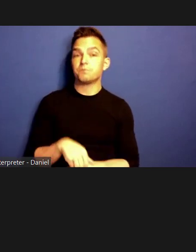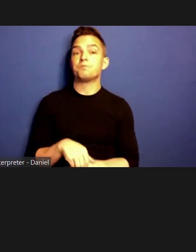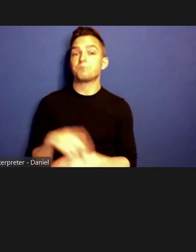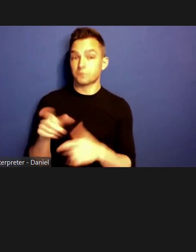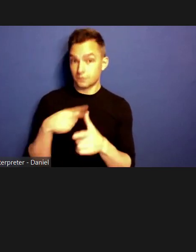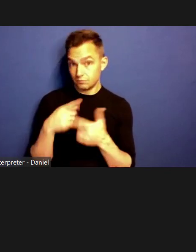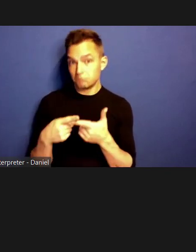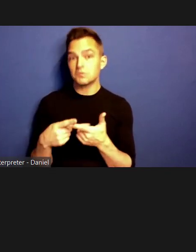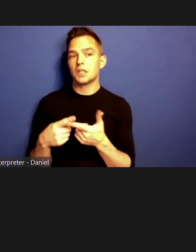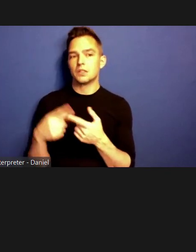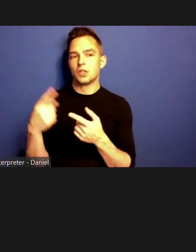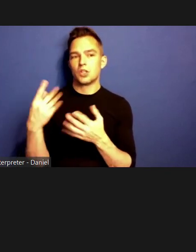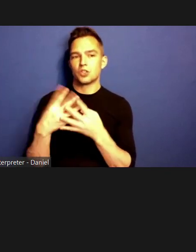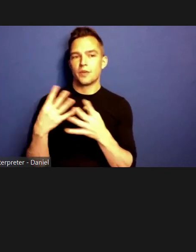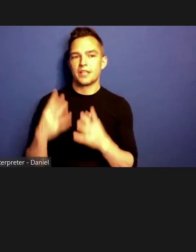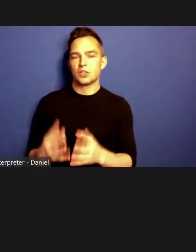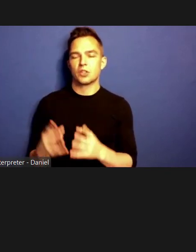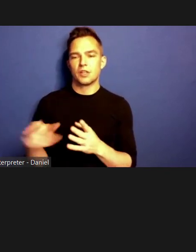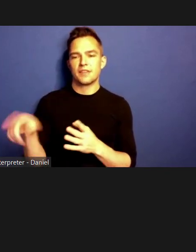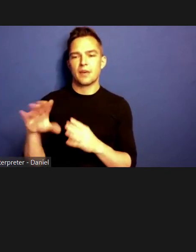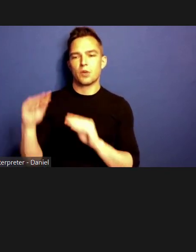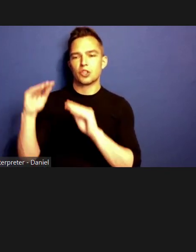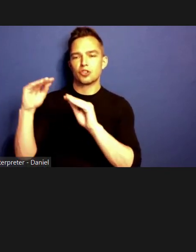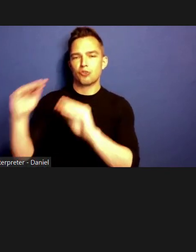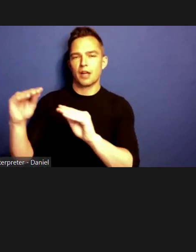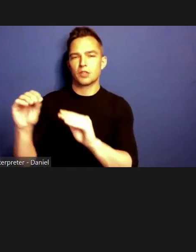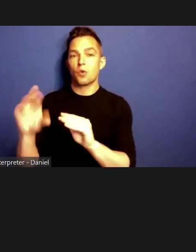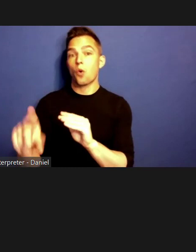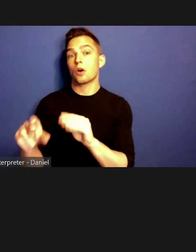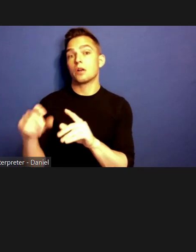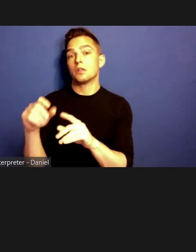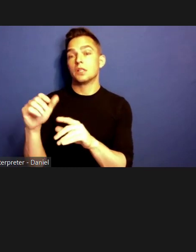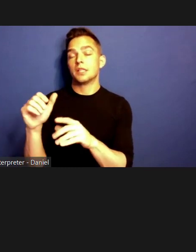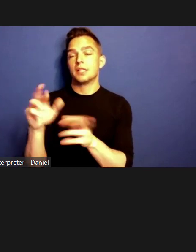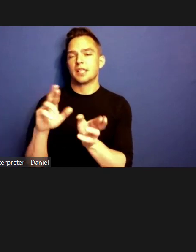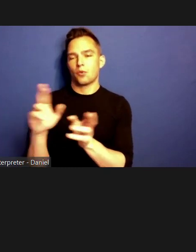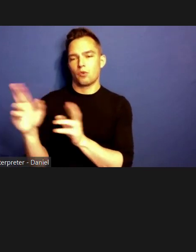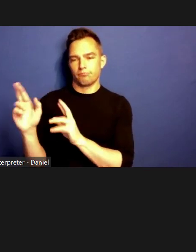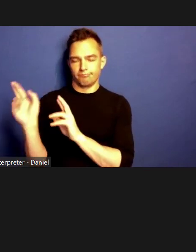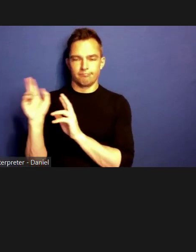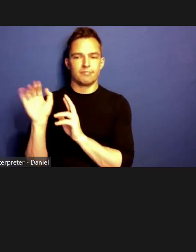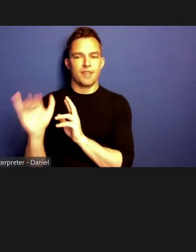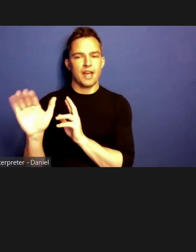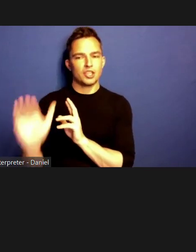or condition the child in how to listen for a tone and then respond